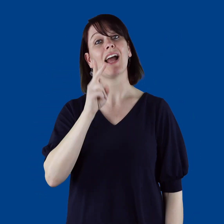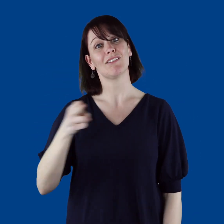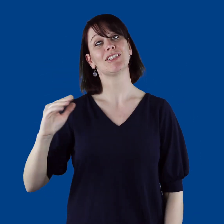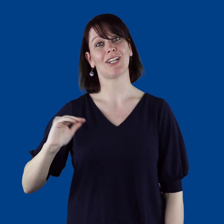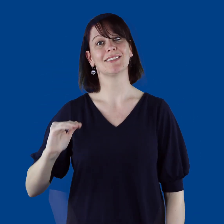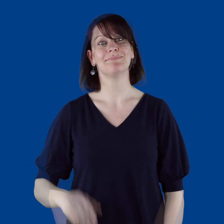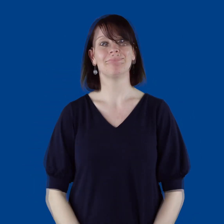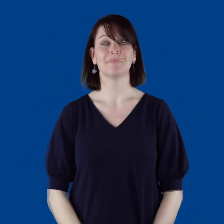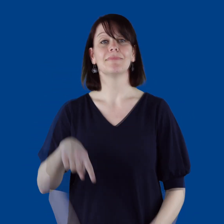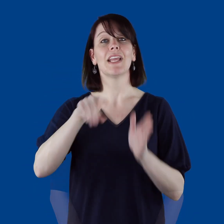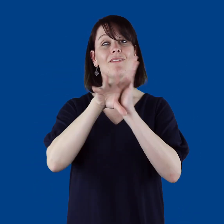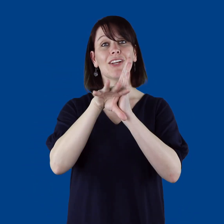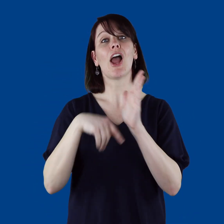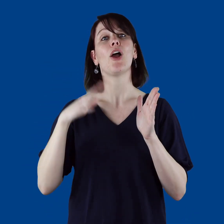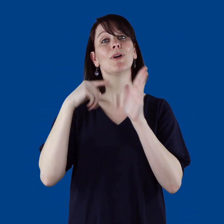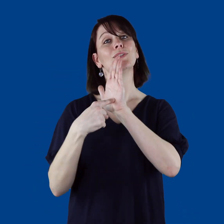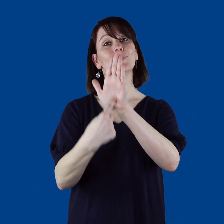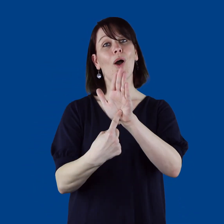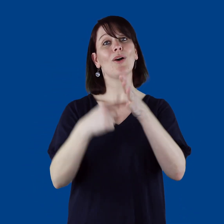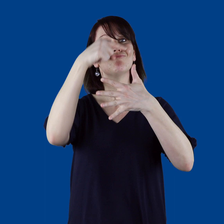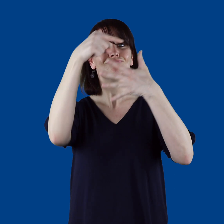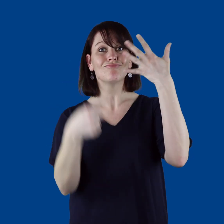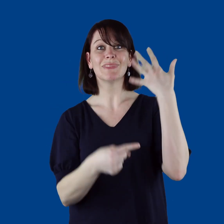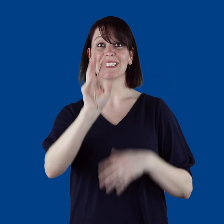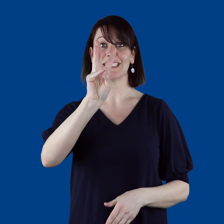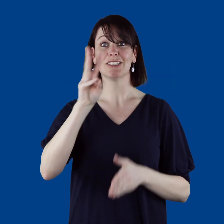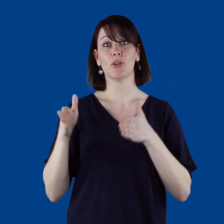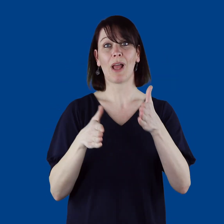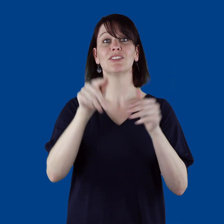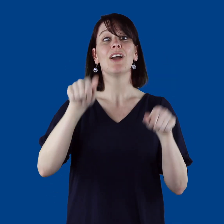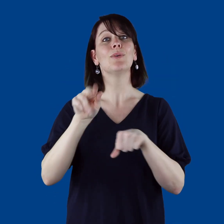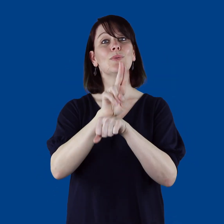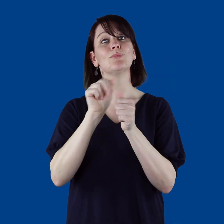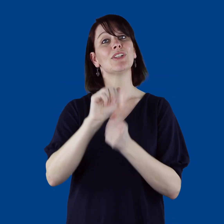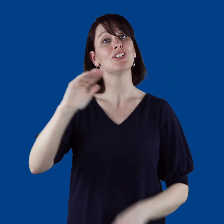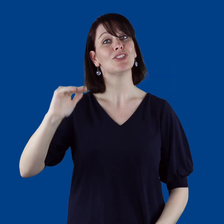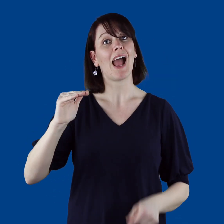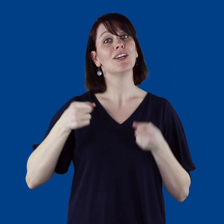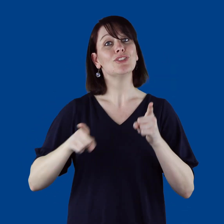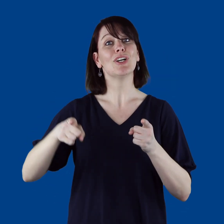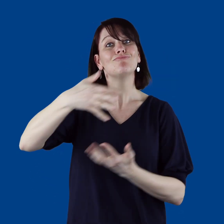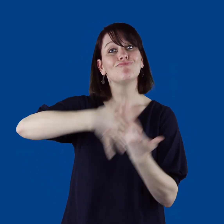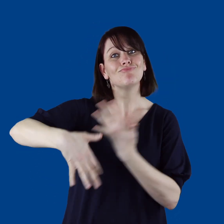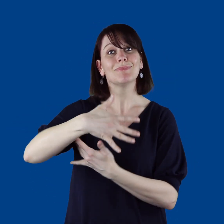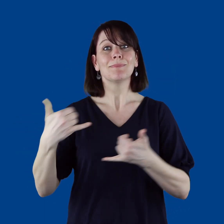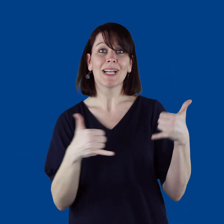for how you can communicate effectively with your deaf or hard of hearing child. I'll highlight six strategies that you can use with your child during playtime.